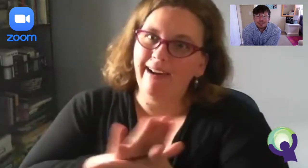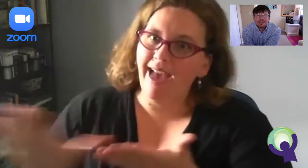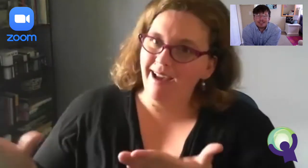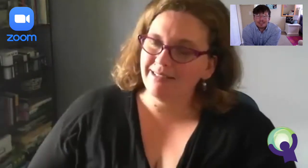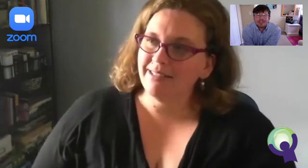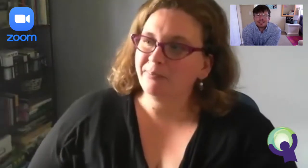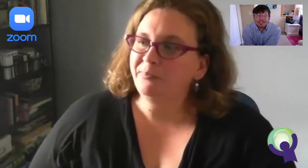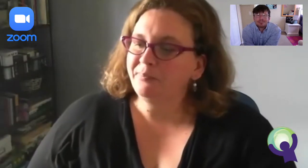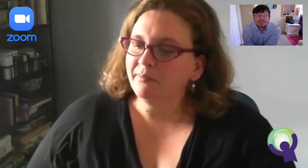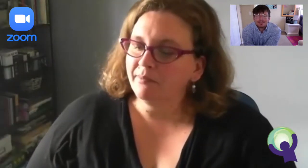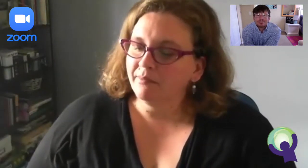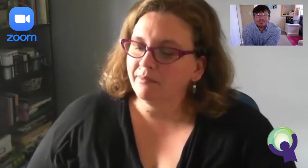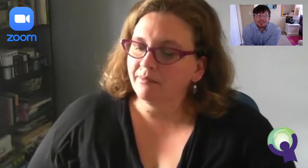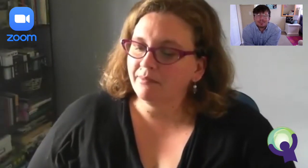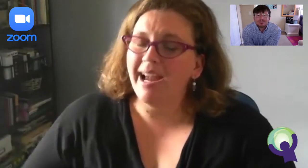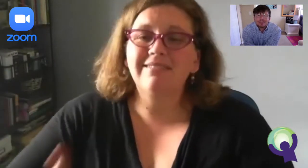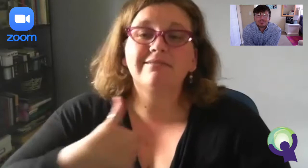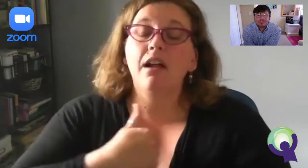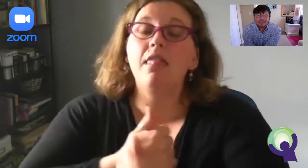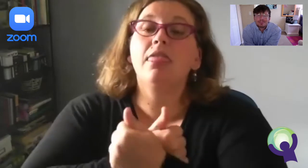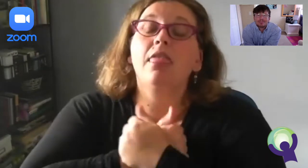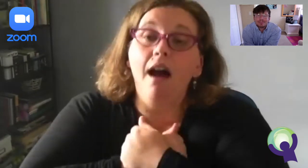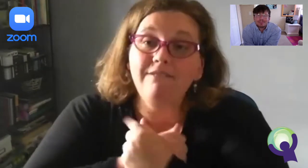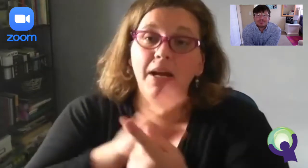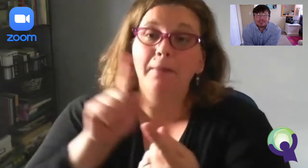the training that i need. So that's really nice.